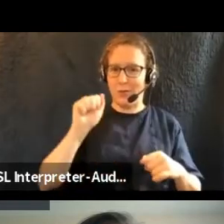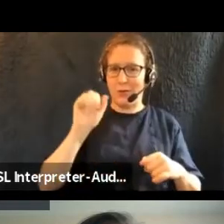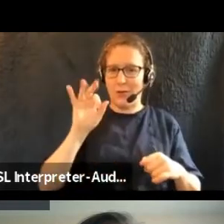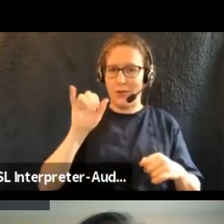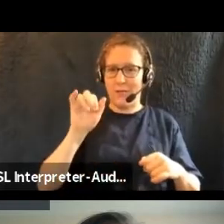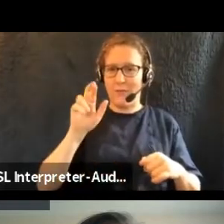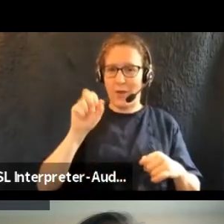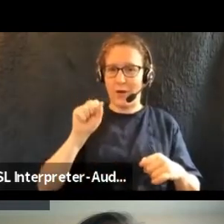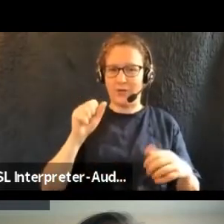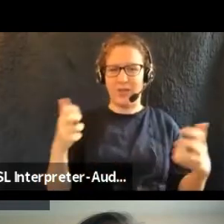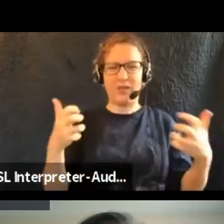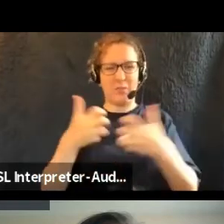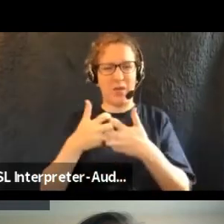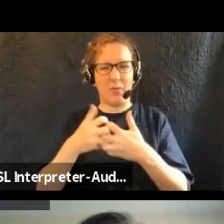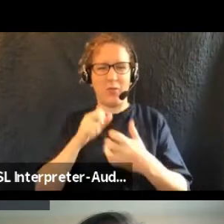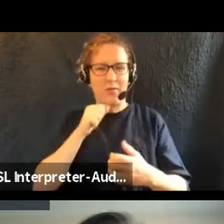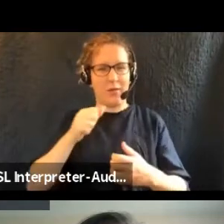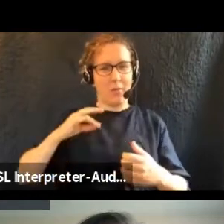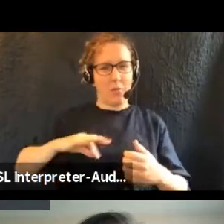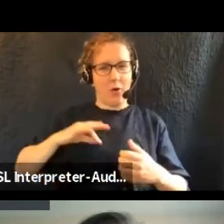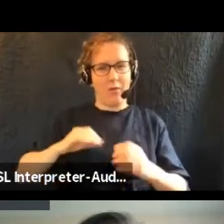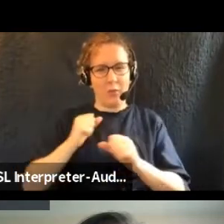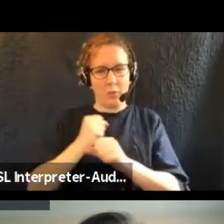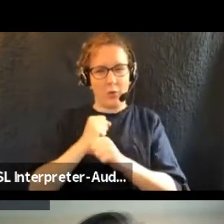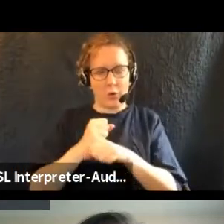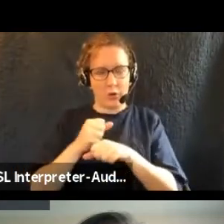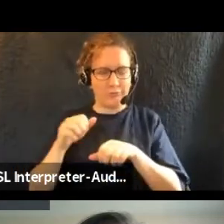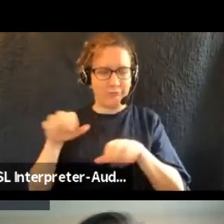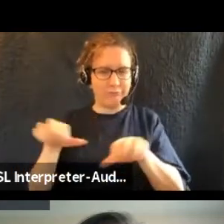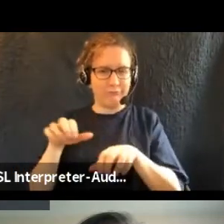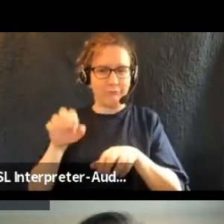with nonprofit work I was doing in education or Human Rights work.